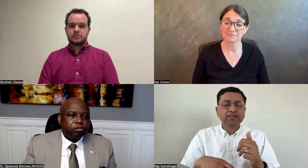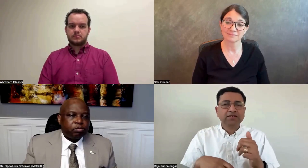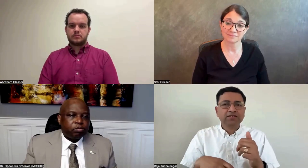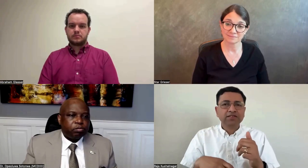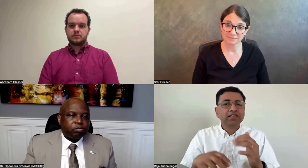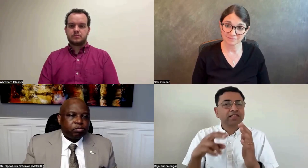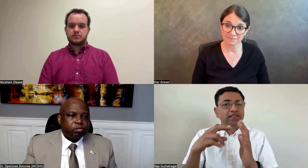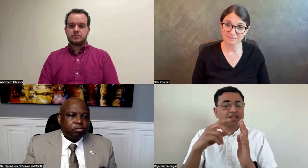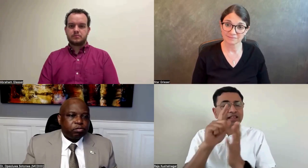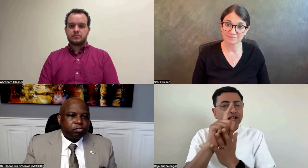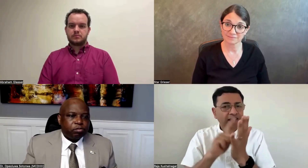Laws have changed.